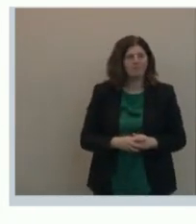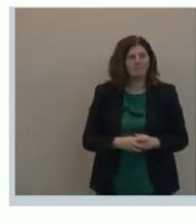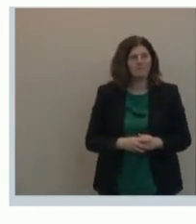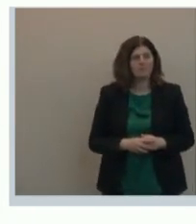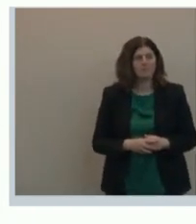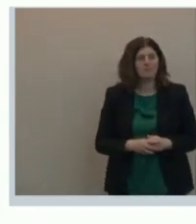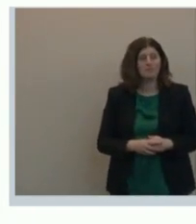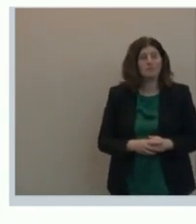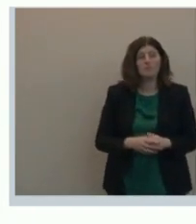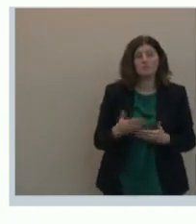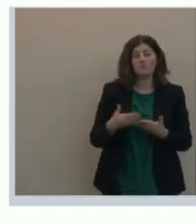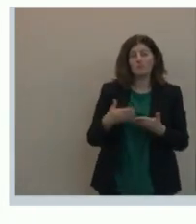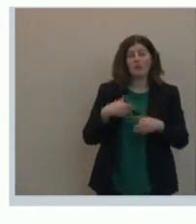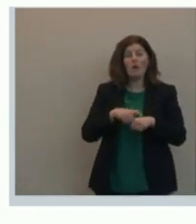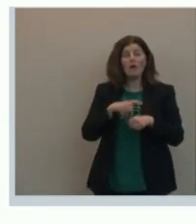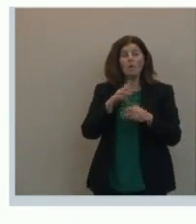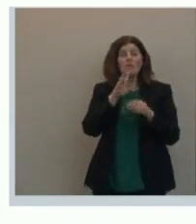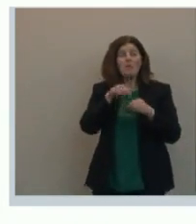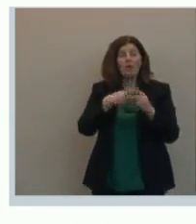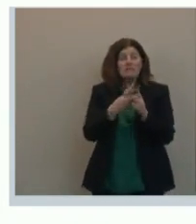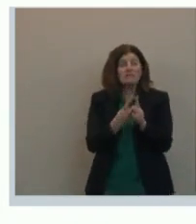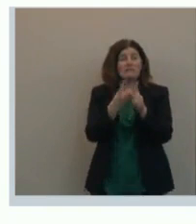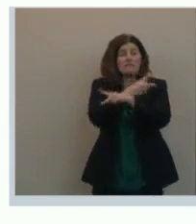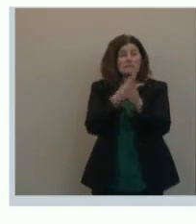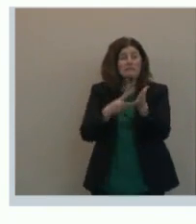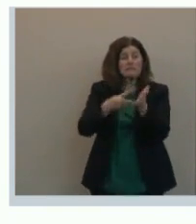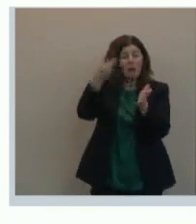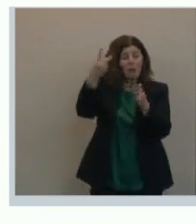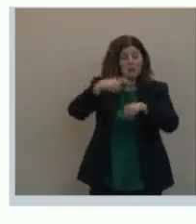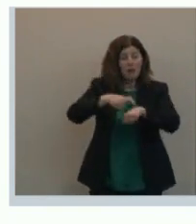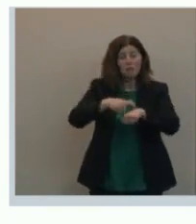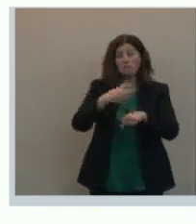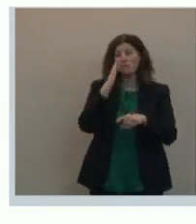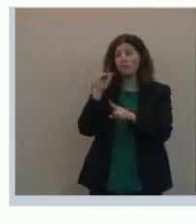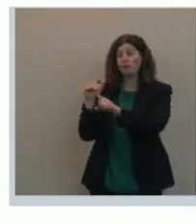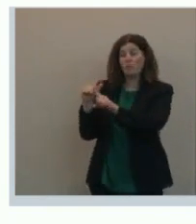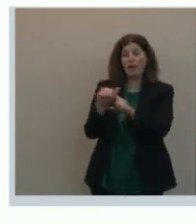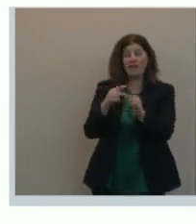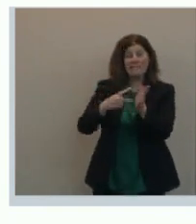I WILL SHOW YOU ANOTHER SLIDE THAT EXPLAINS WHY THAT IS NEXT.